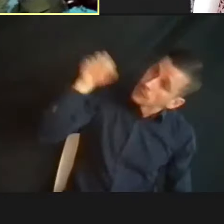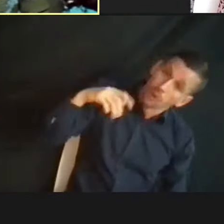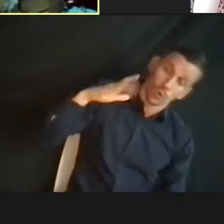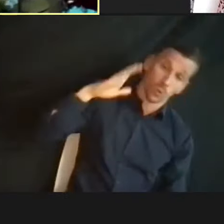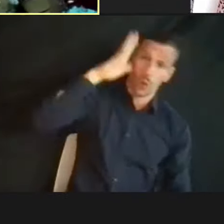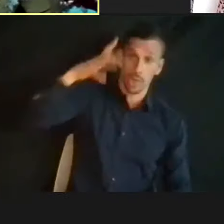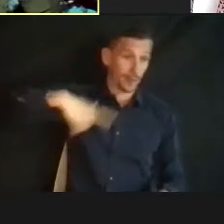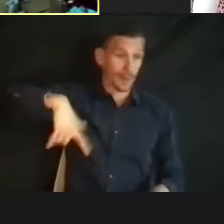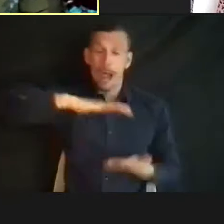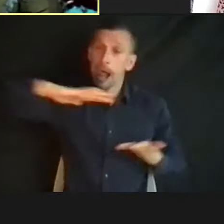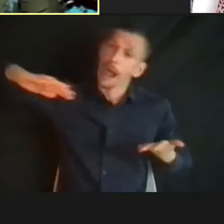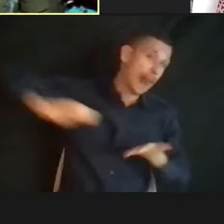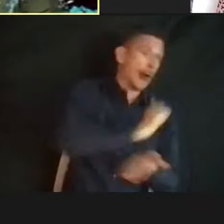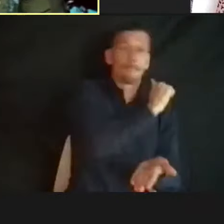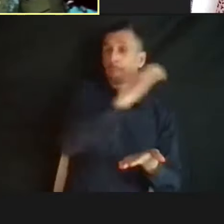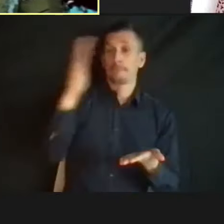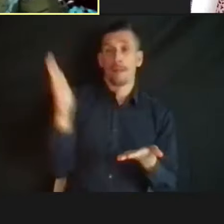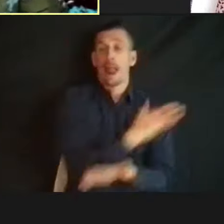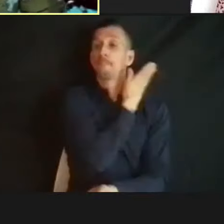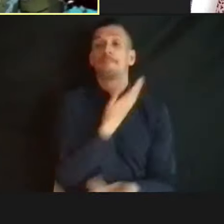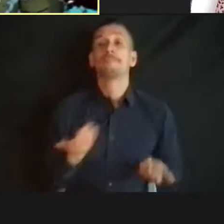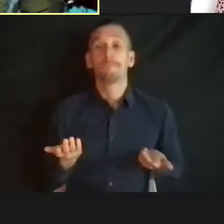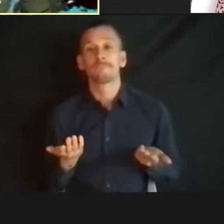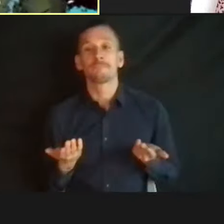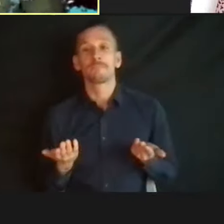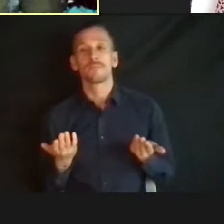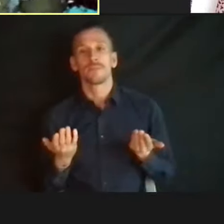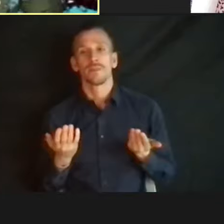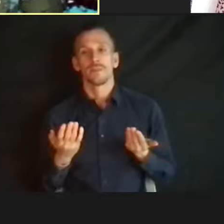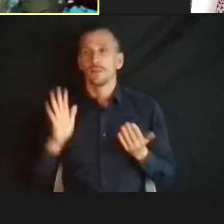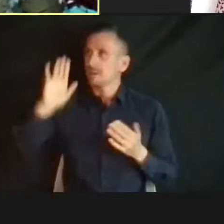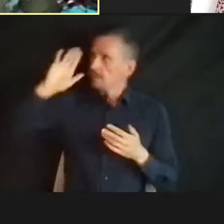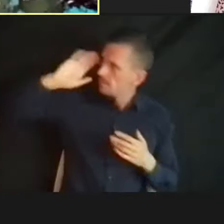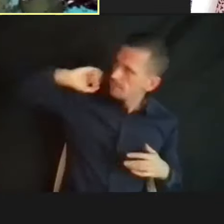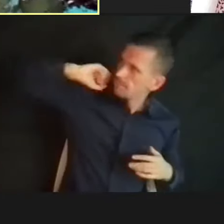for the community who are attending the Summit to look at the solutions directly supporting